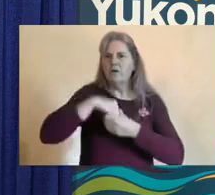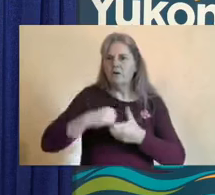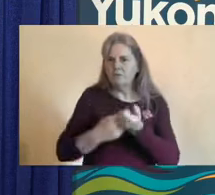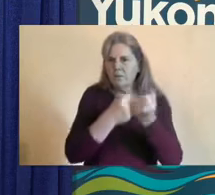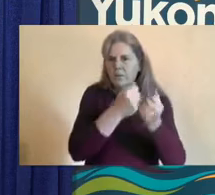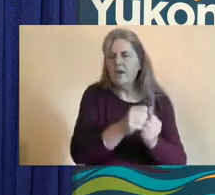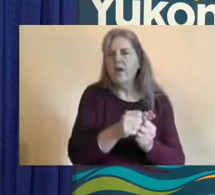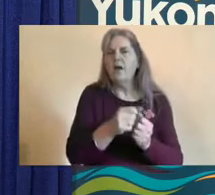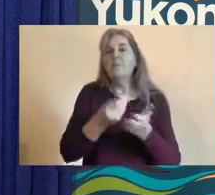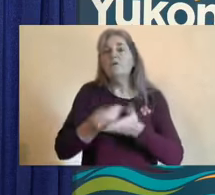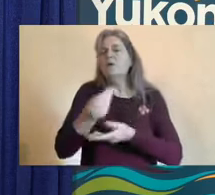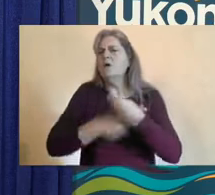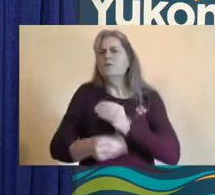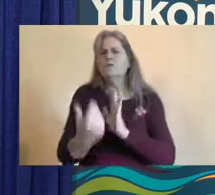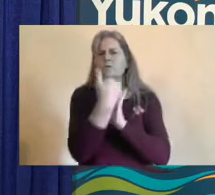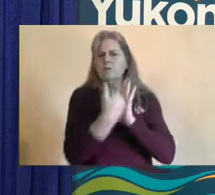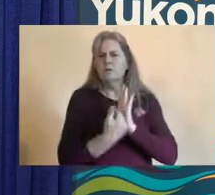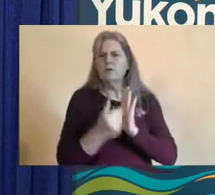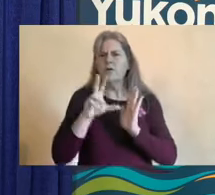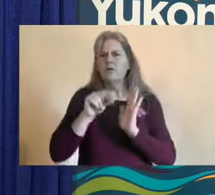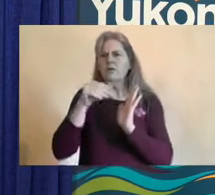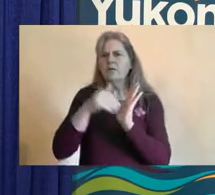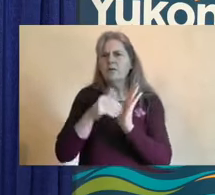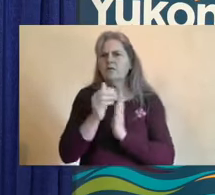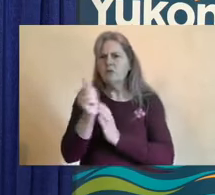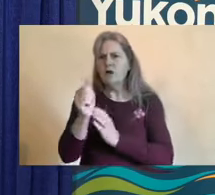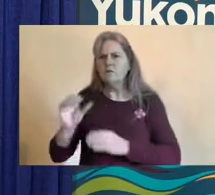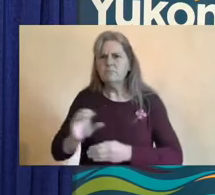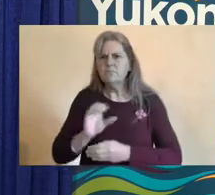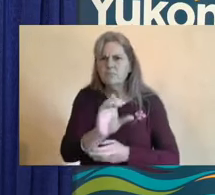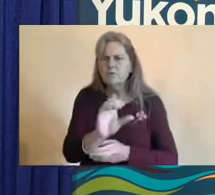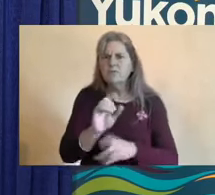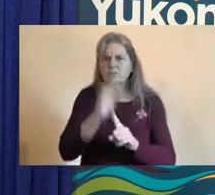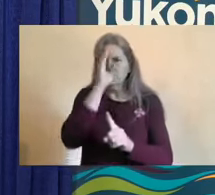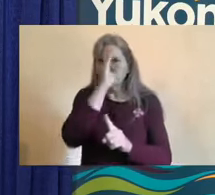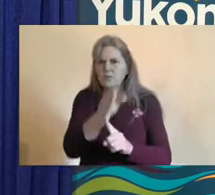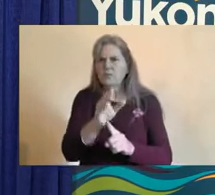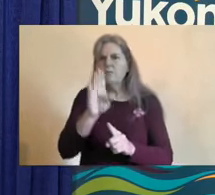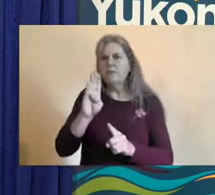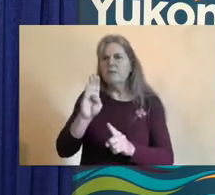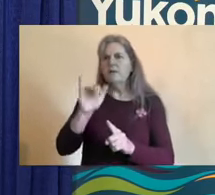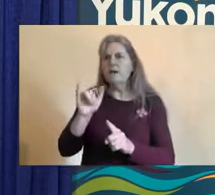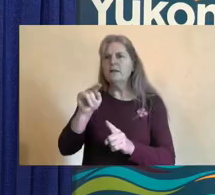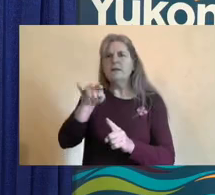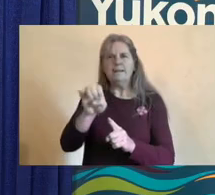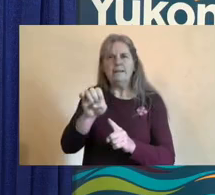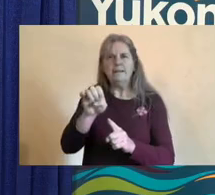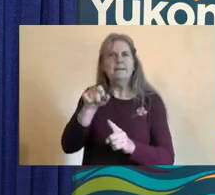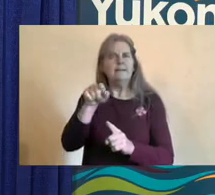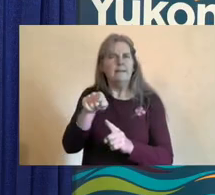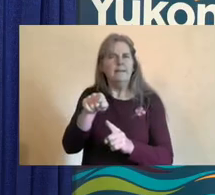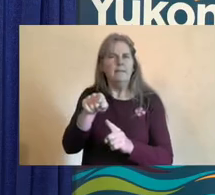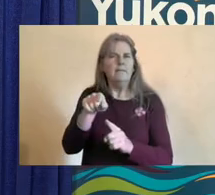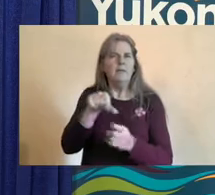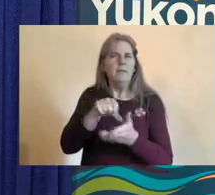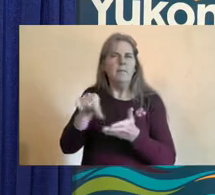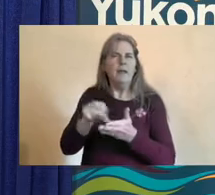The budget also includes $30,000 of funding to BYTE, for their payroll expenses related to the